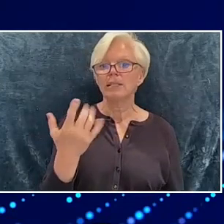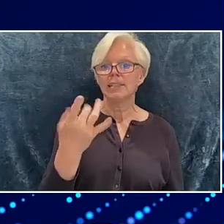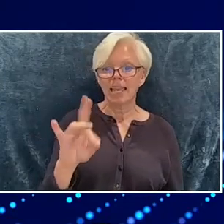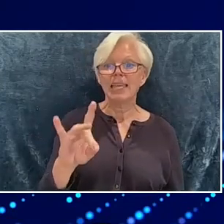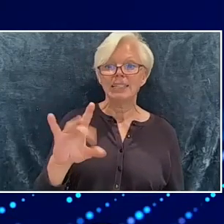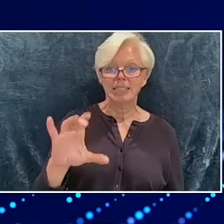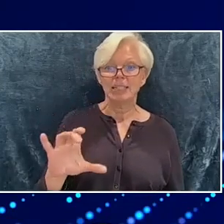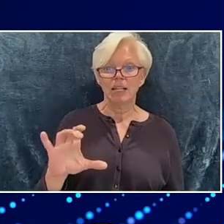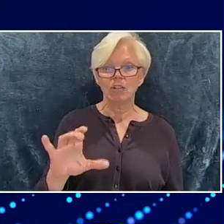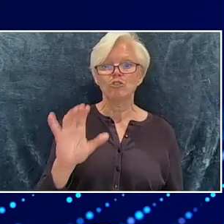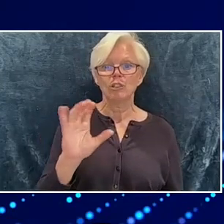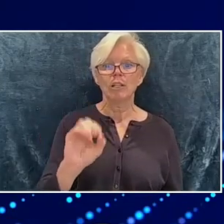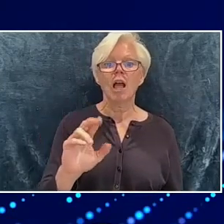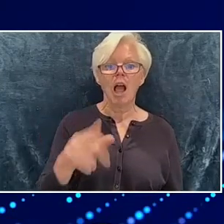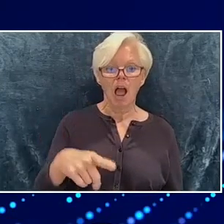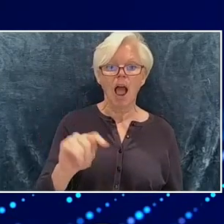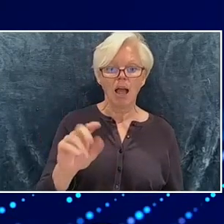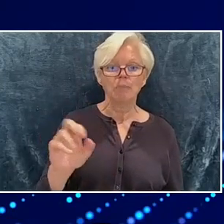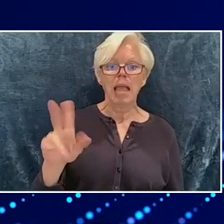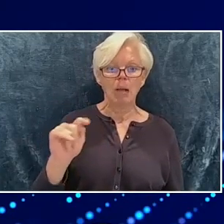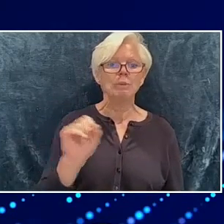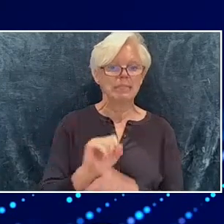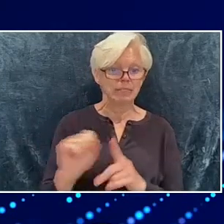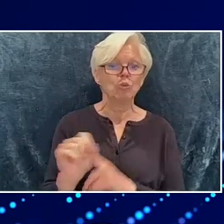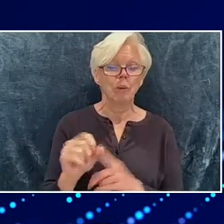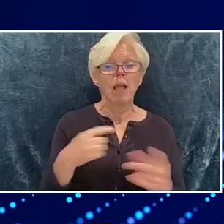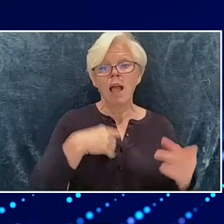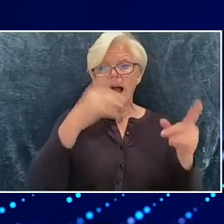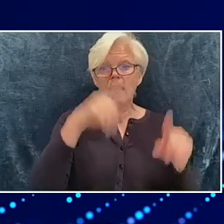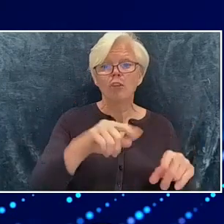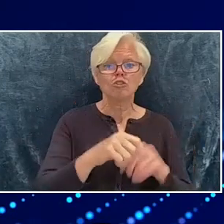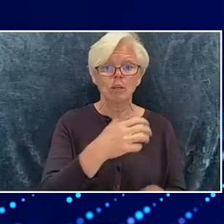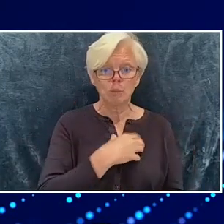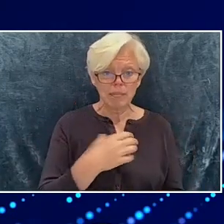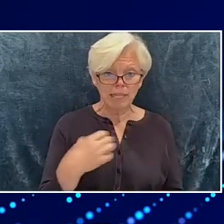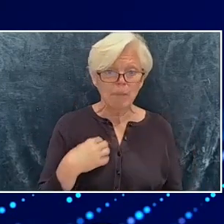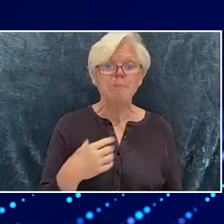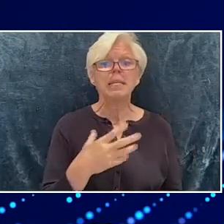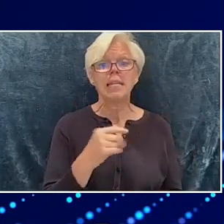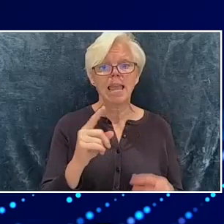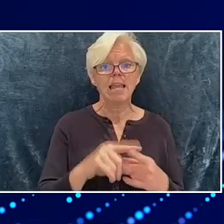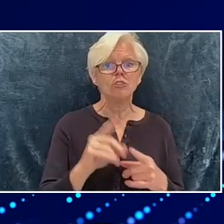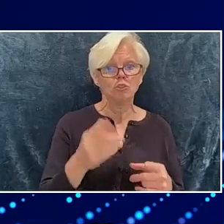opt-out situation. I agree with the committee, and to the speaker earlier who talked about the